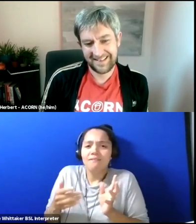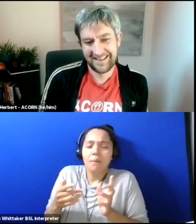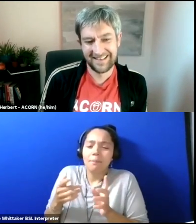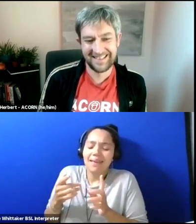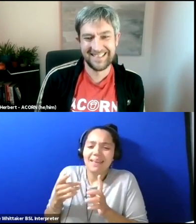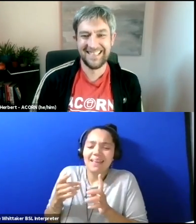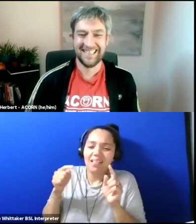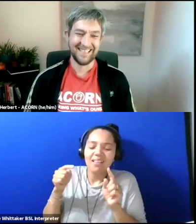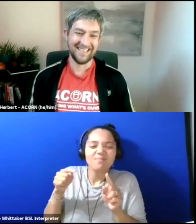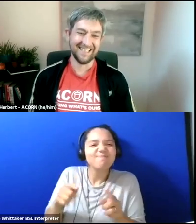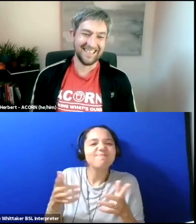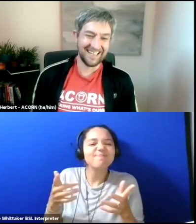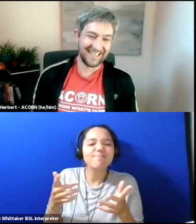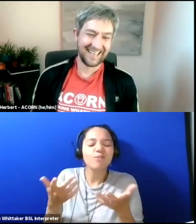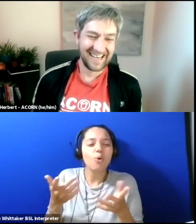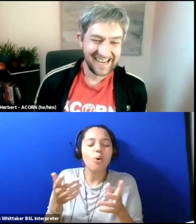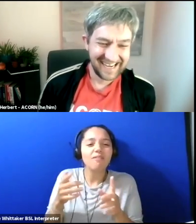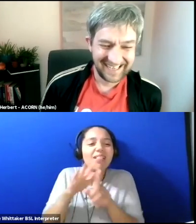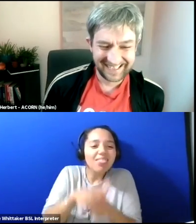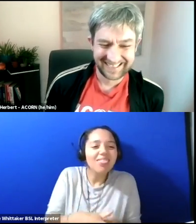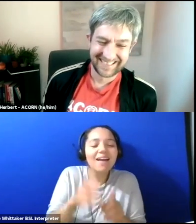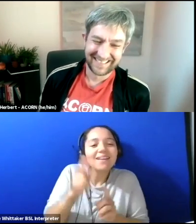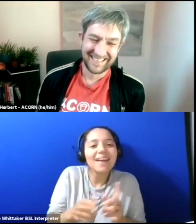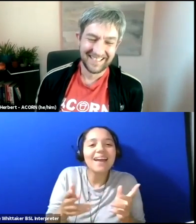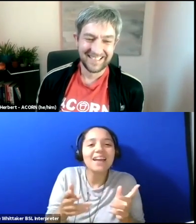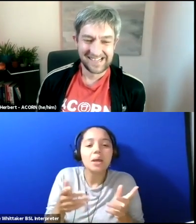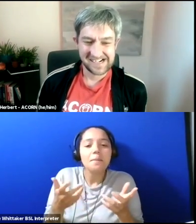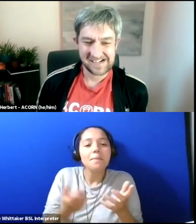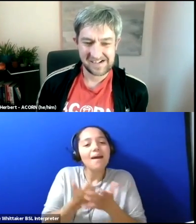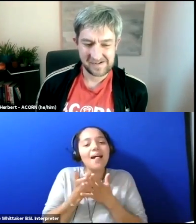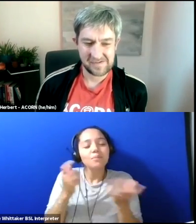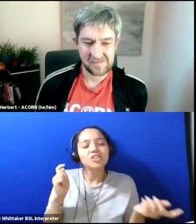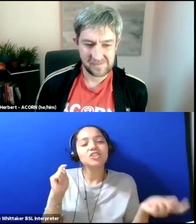That's not true, but I feel it helps shift much more.